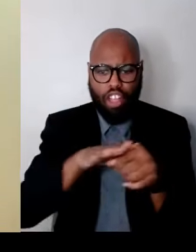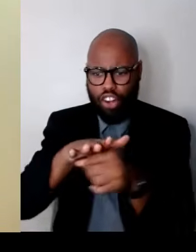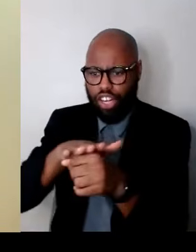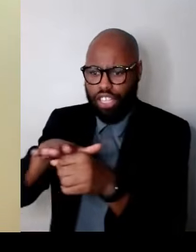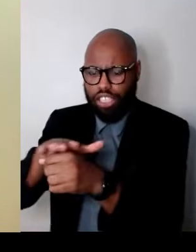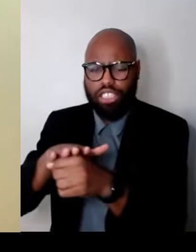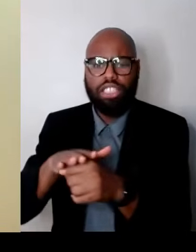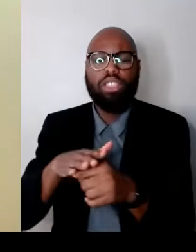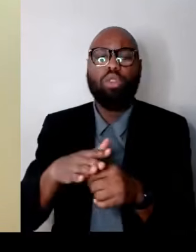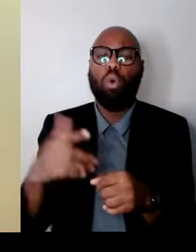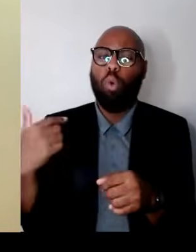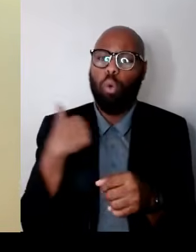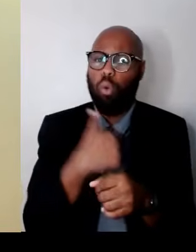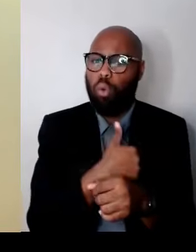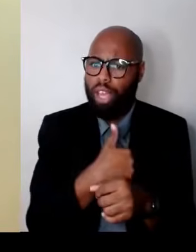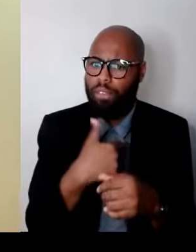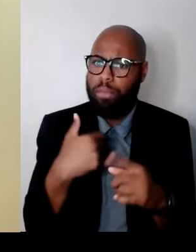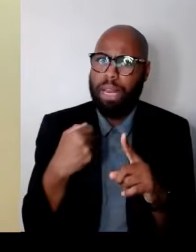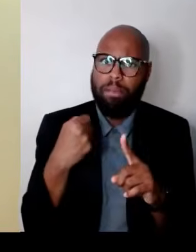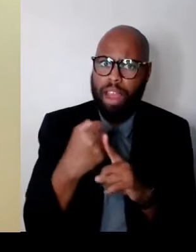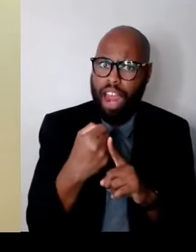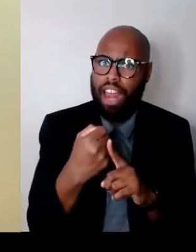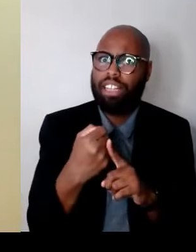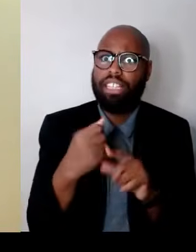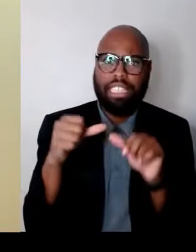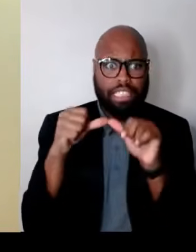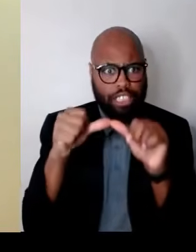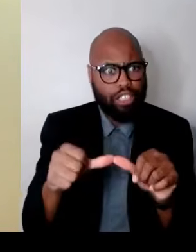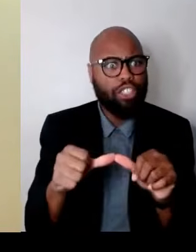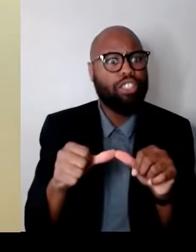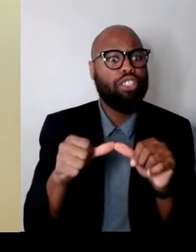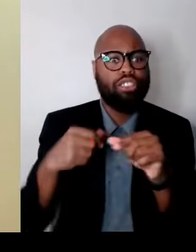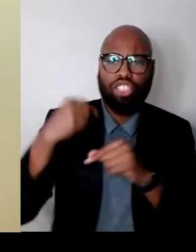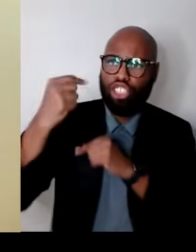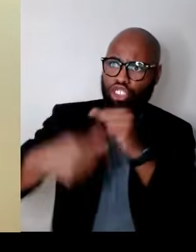and continue to be generationally by the impact of boarding schools,